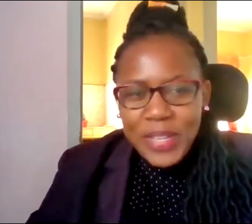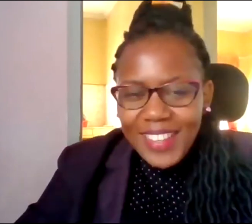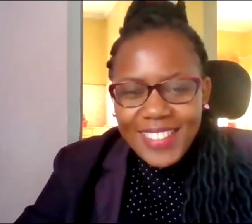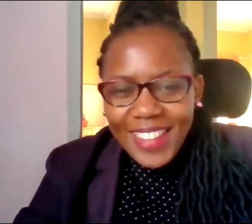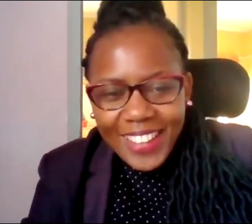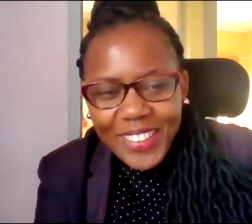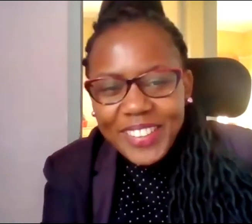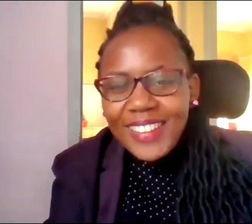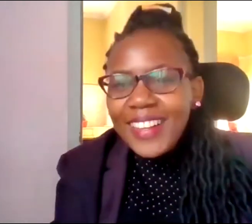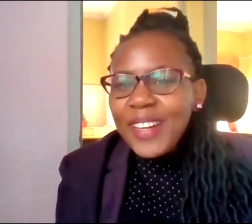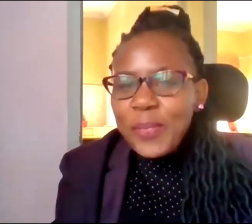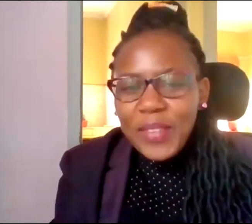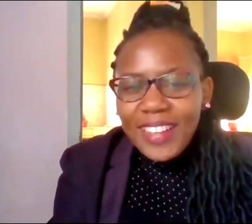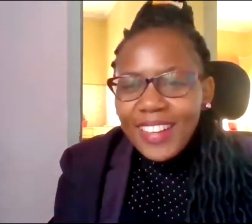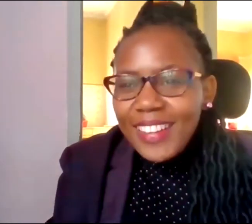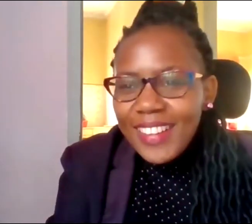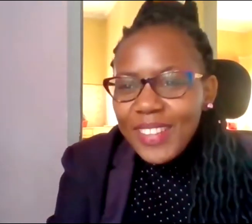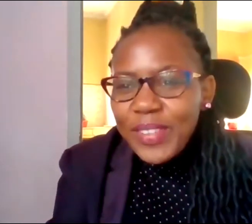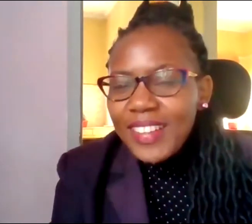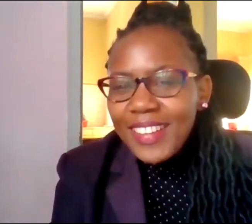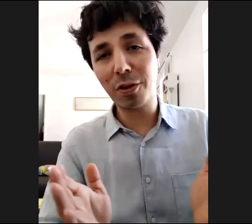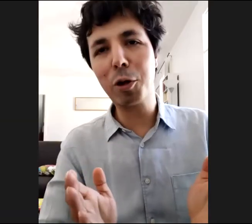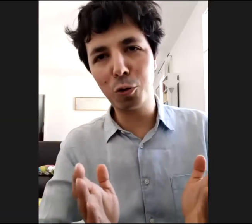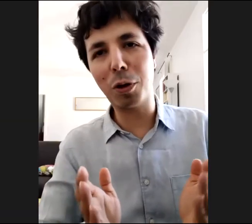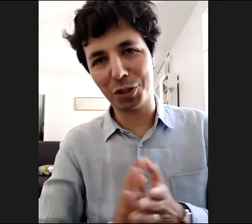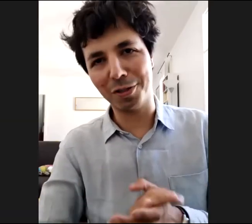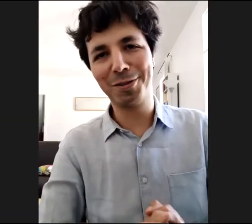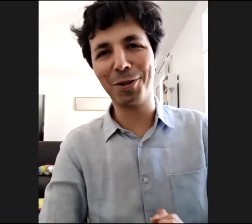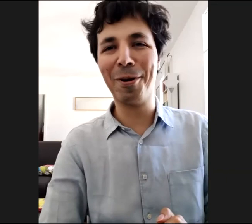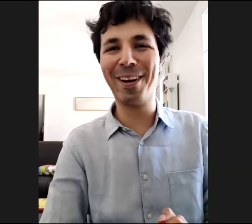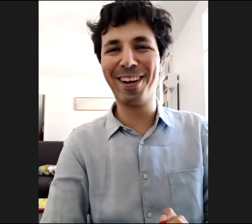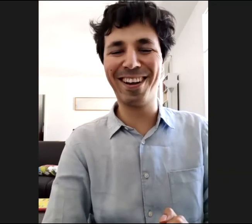determine their priorities at the country level.